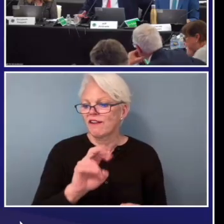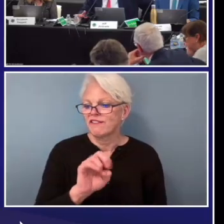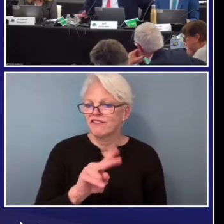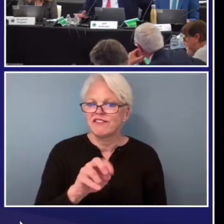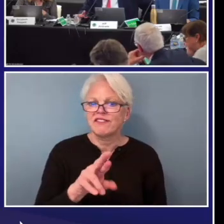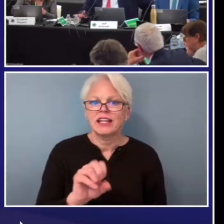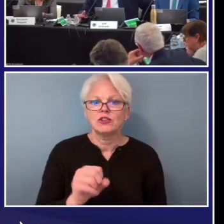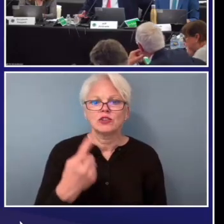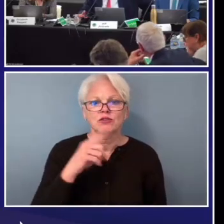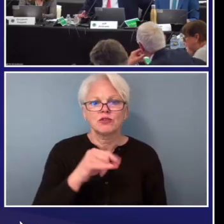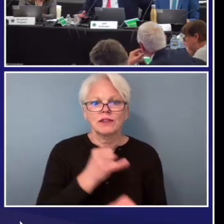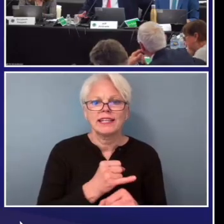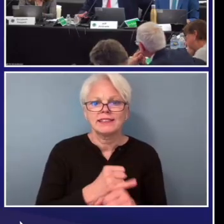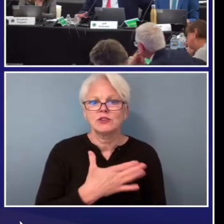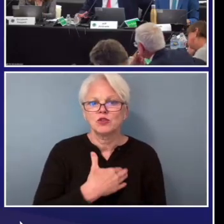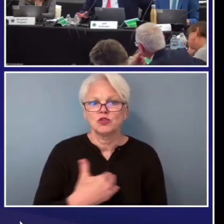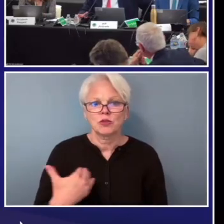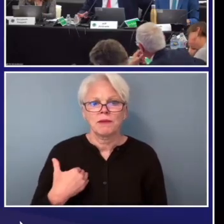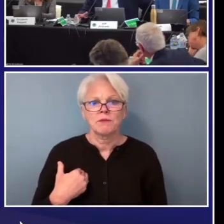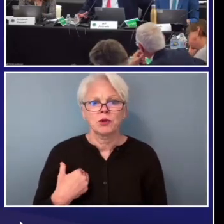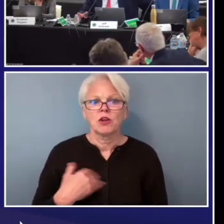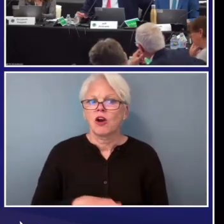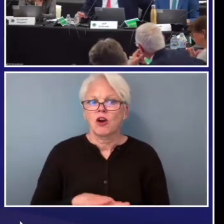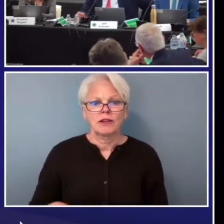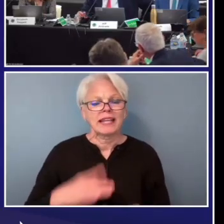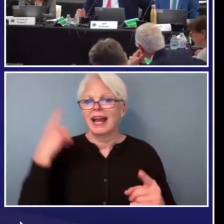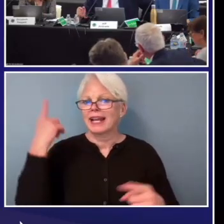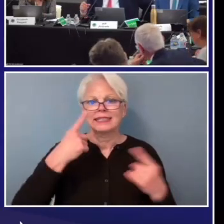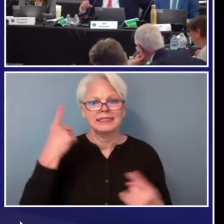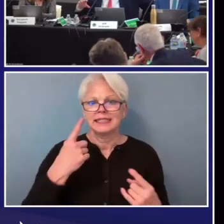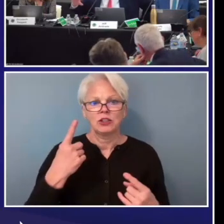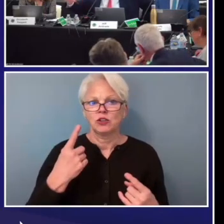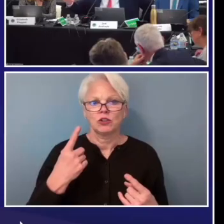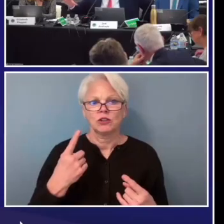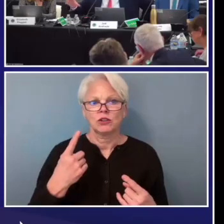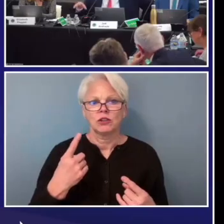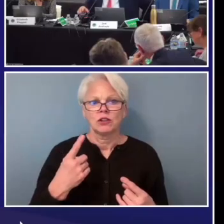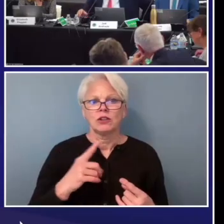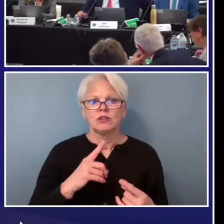the institutional members, um, are not considered to be truly outside um,